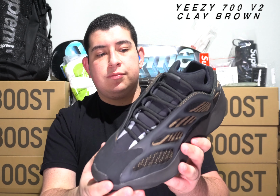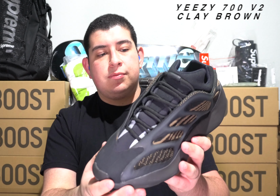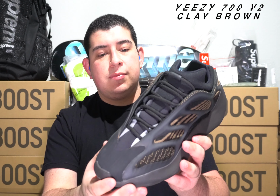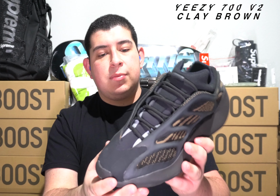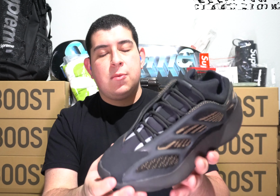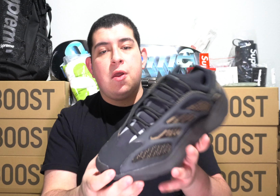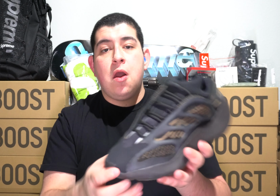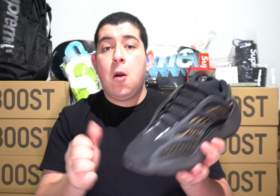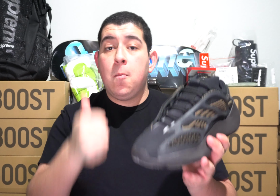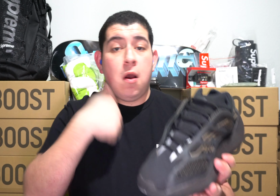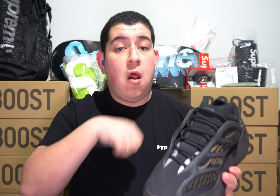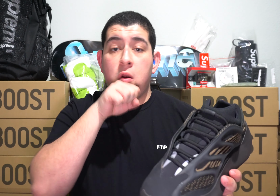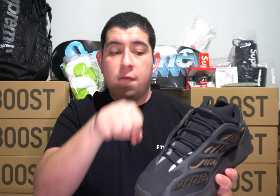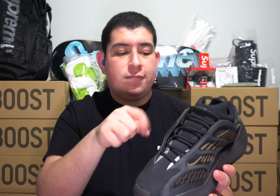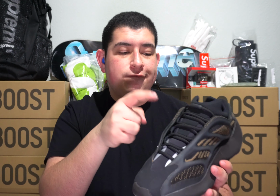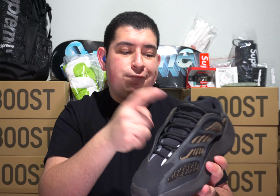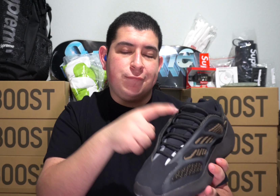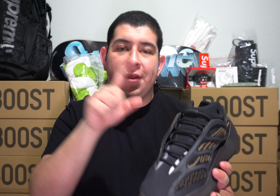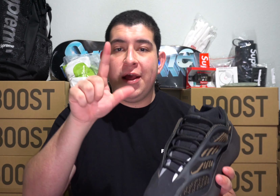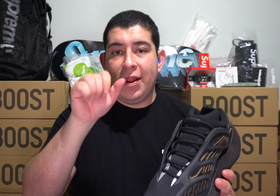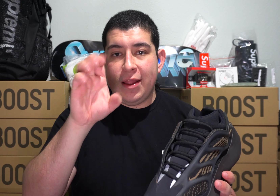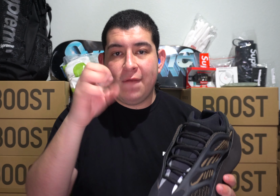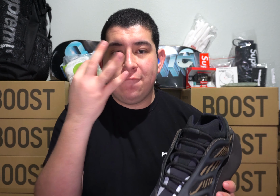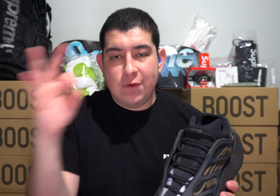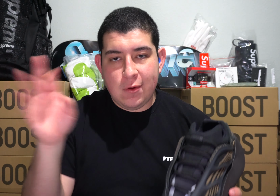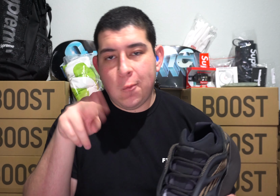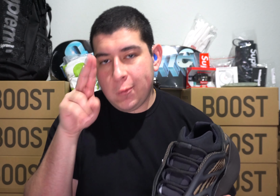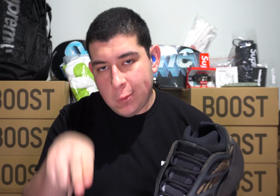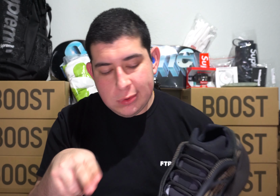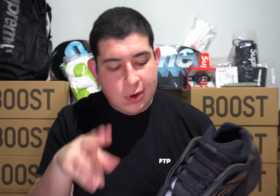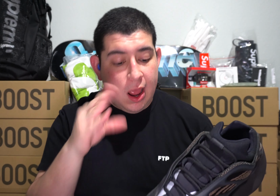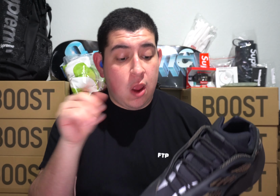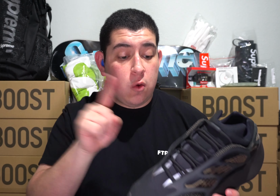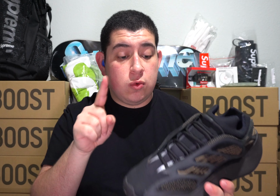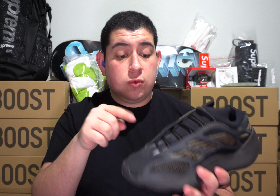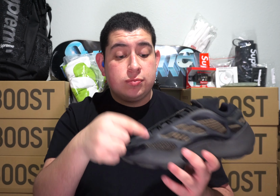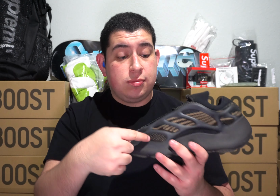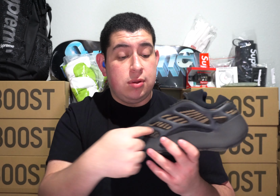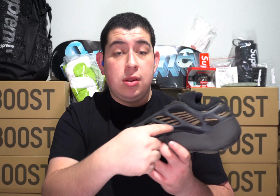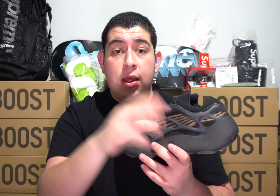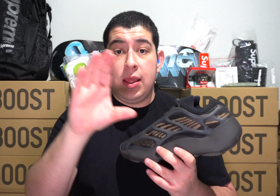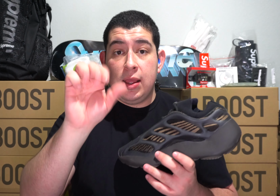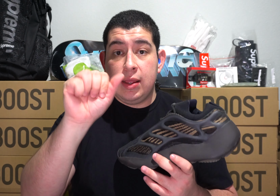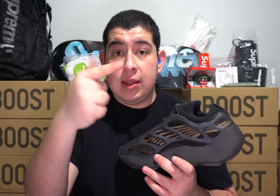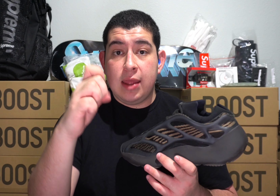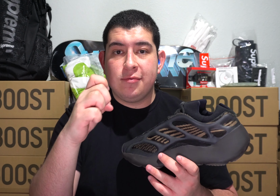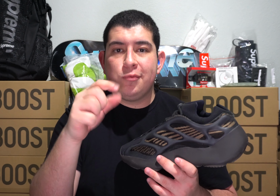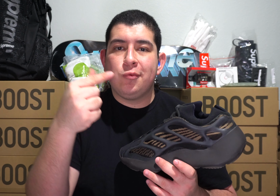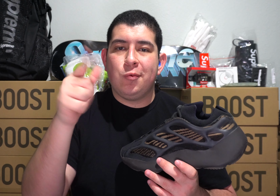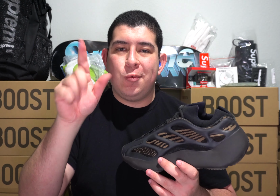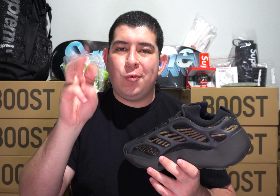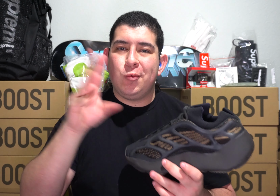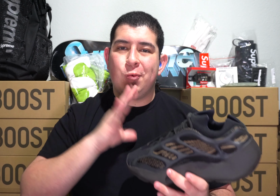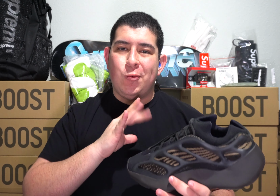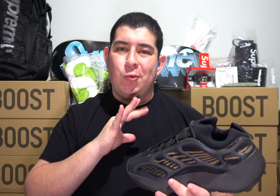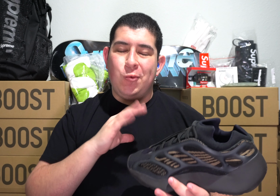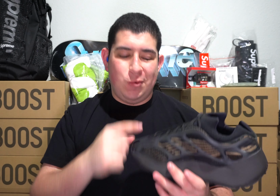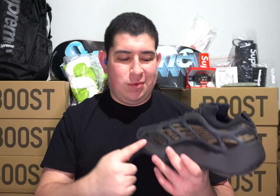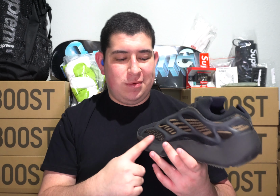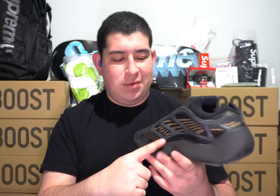I love it because it does have lace free and cage that have glow.